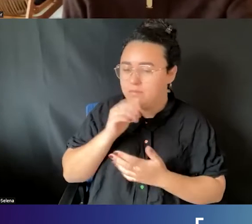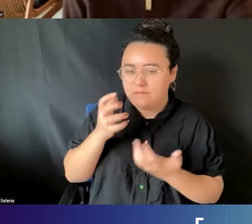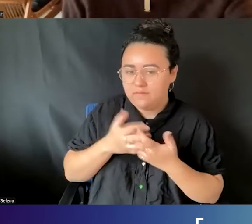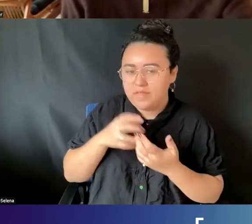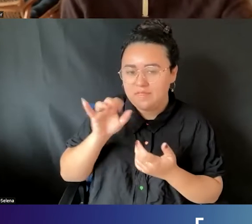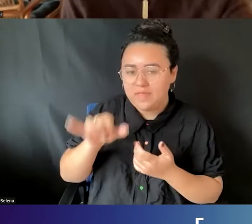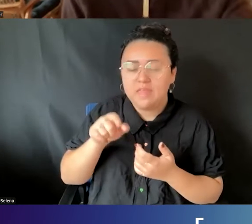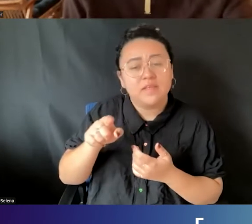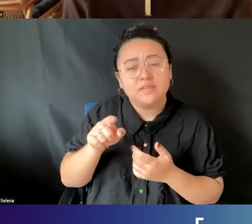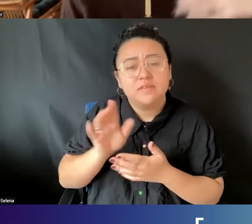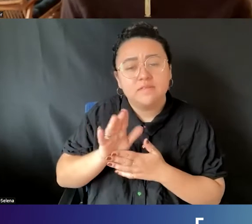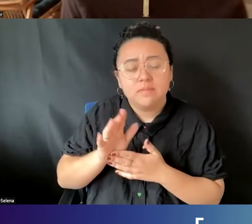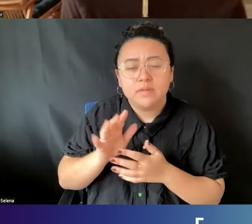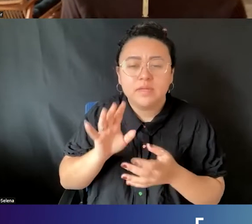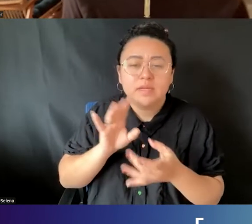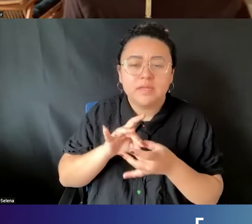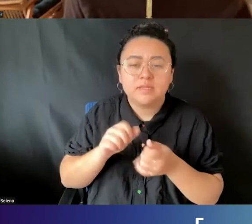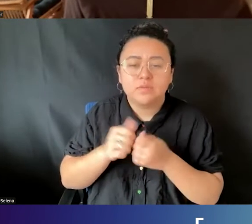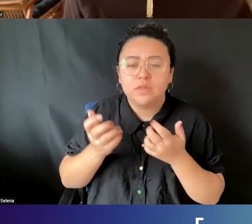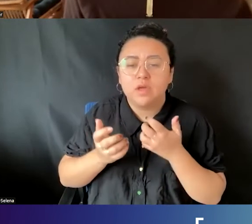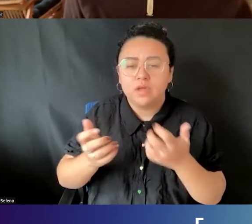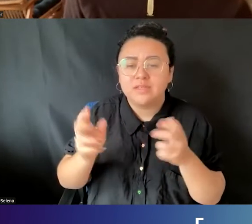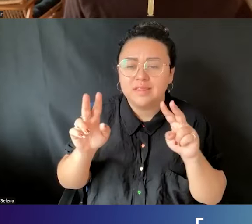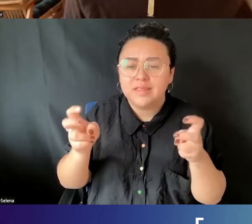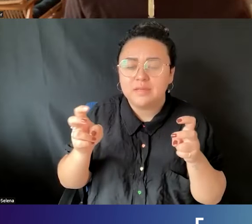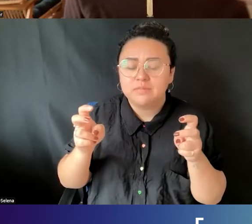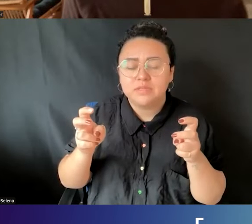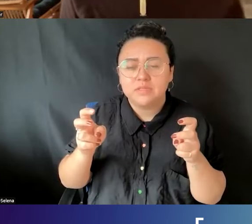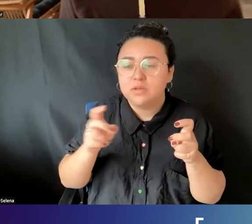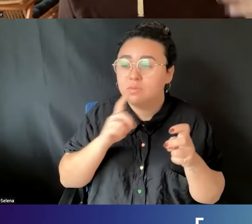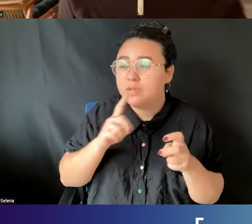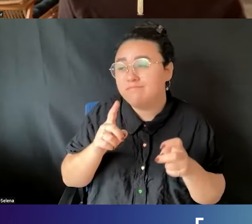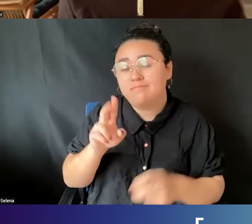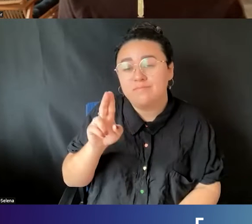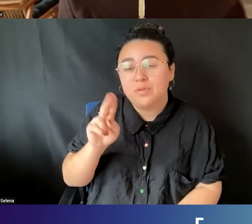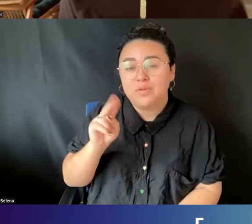There's themes that are really universal. There's a, you know, it's about legacy and aging and and